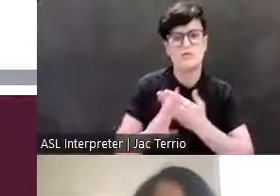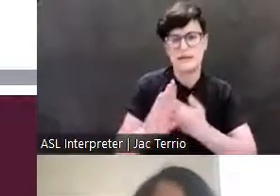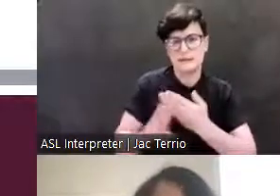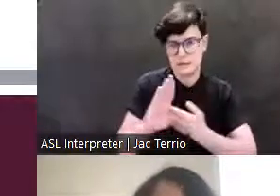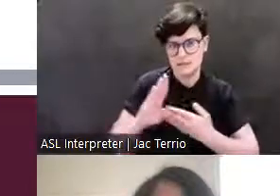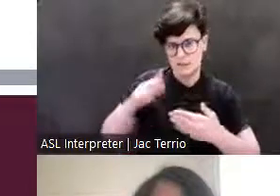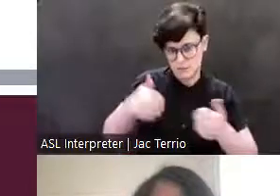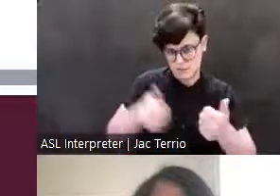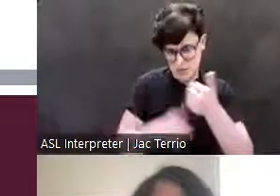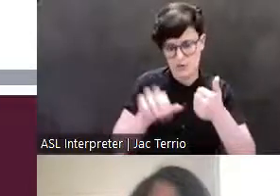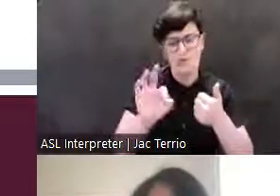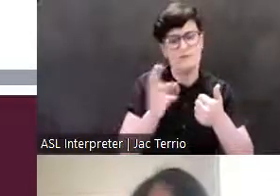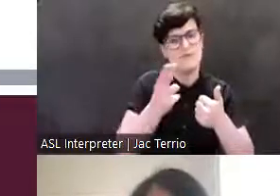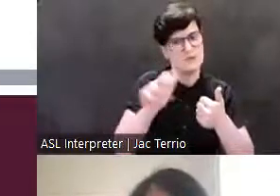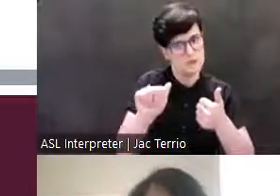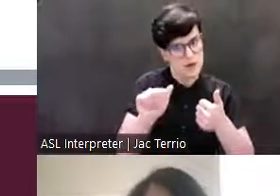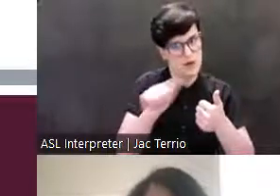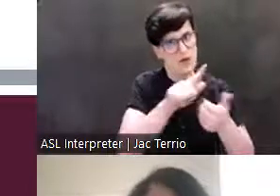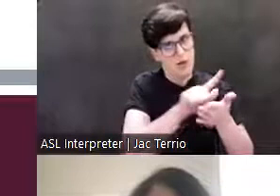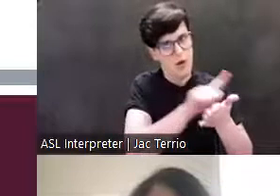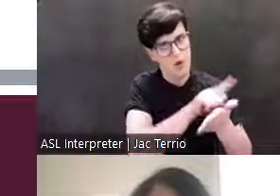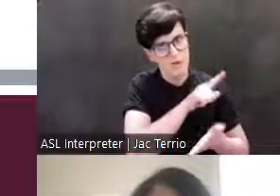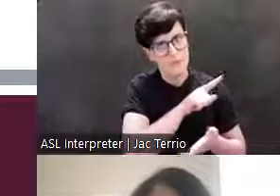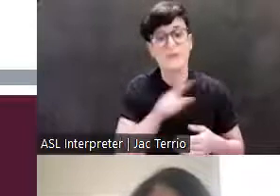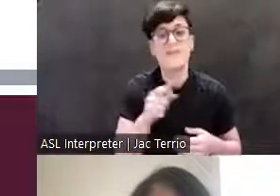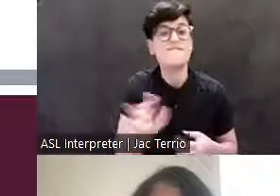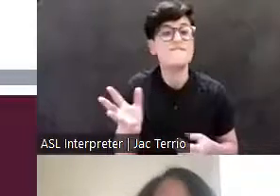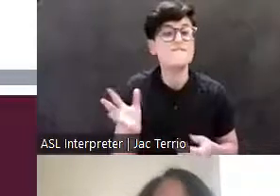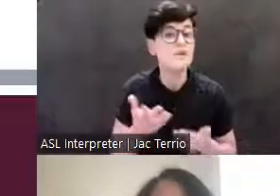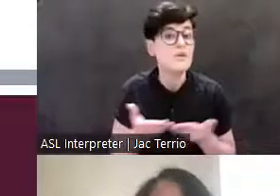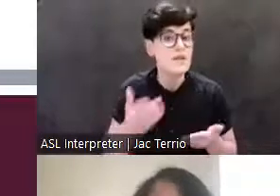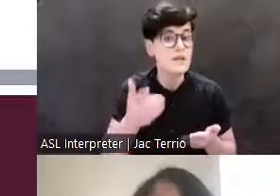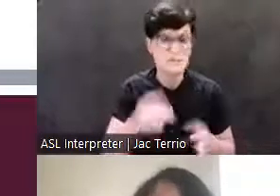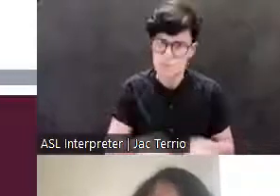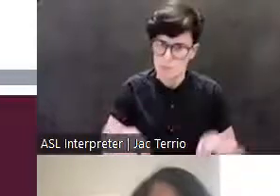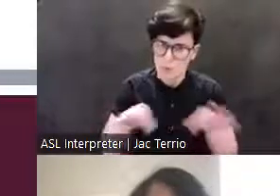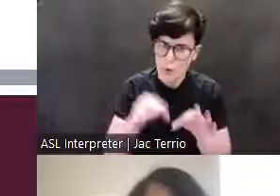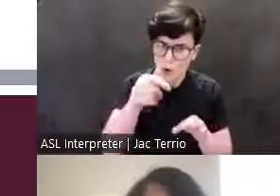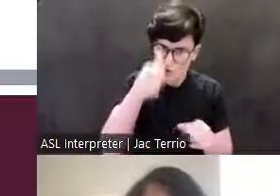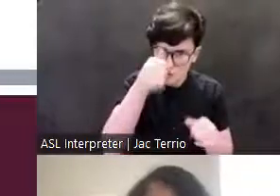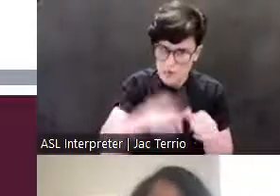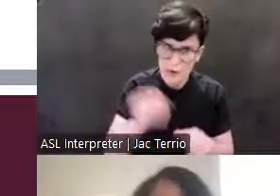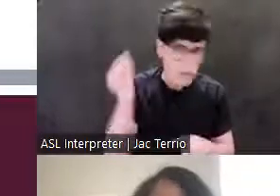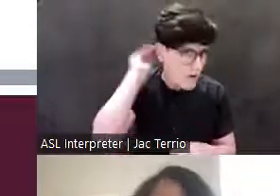A couple of things that are important to know for disability discrimination in housing.